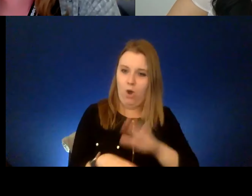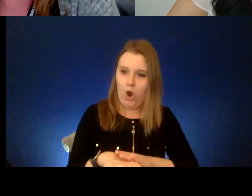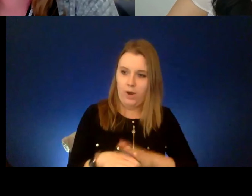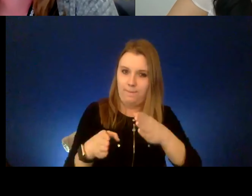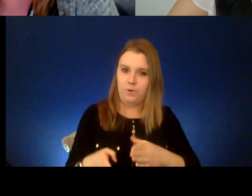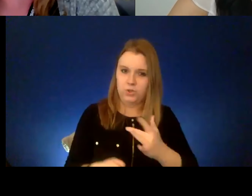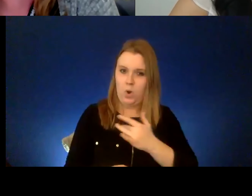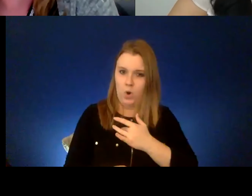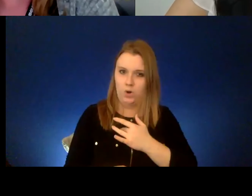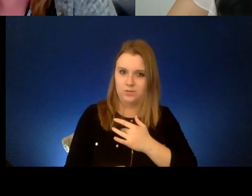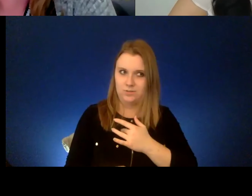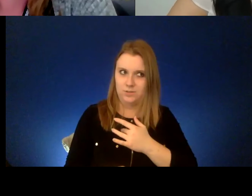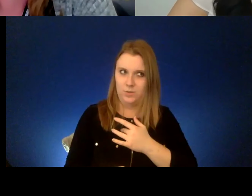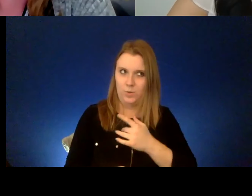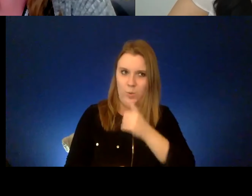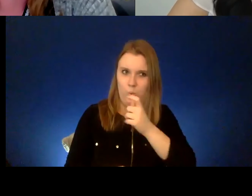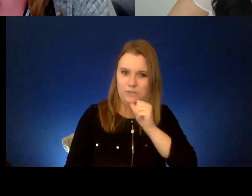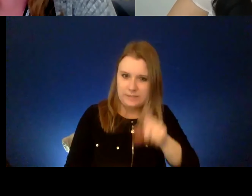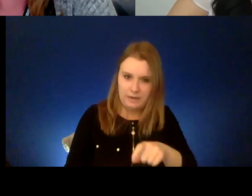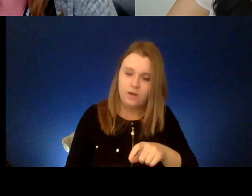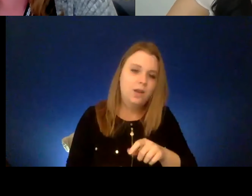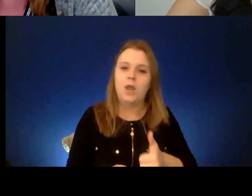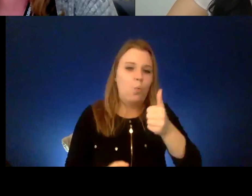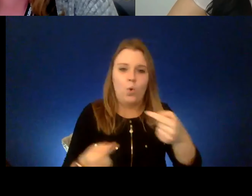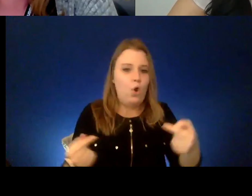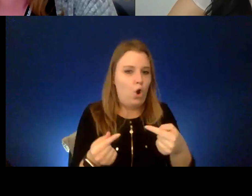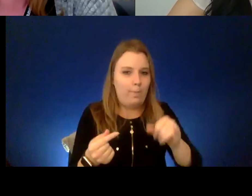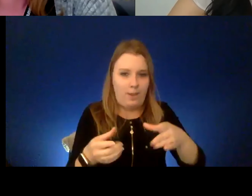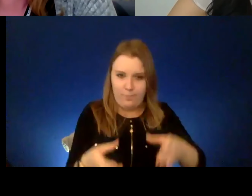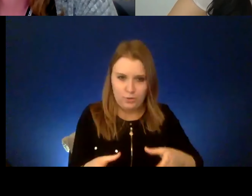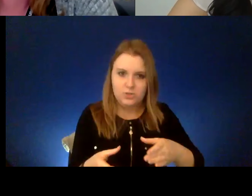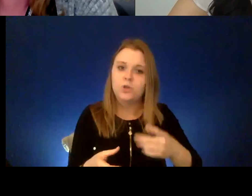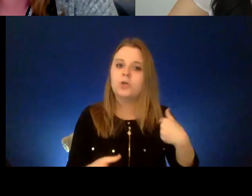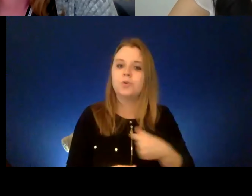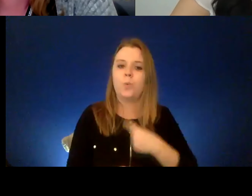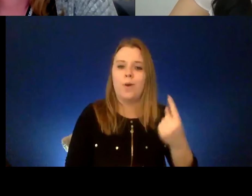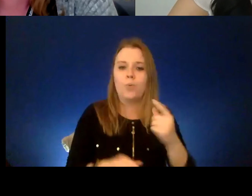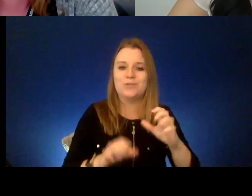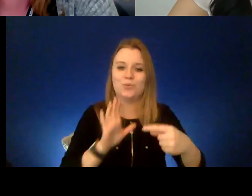you won't harm them if you're concerned about that. So we always do a demonstration every year with our staff,